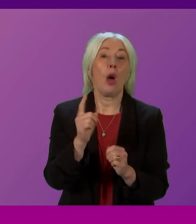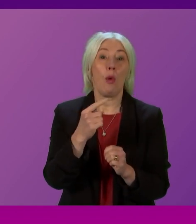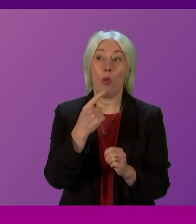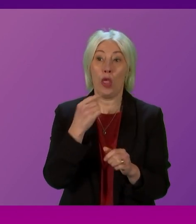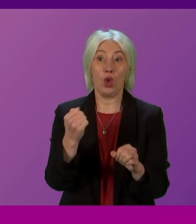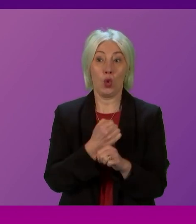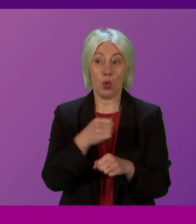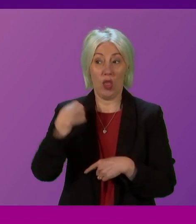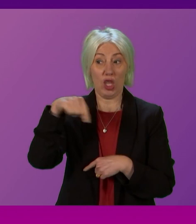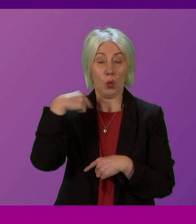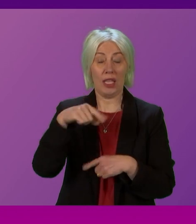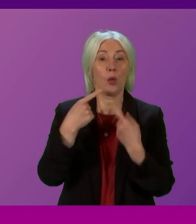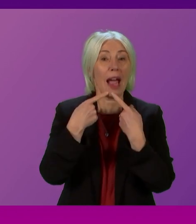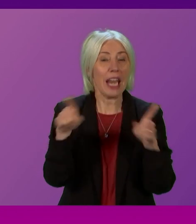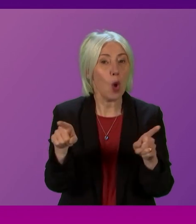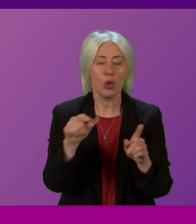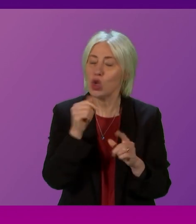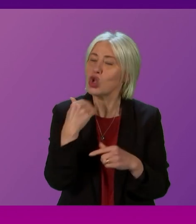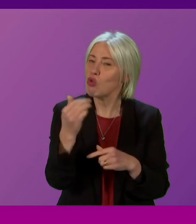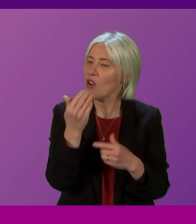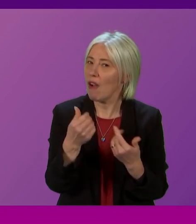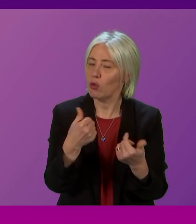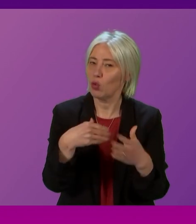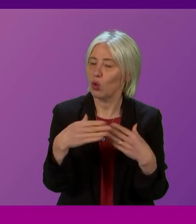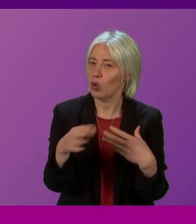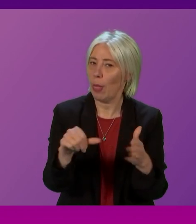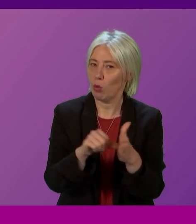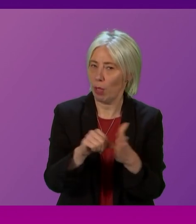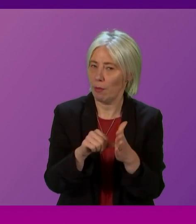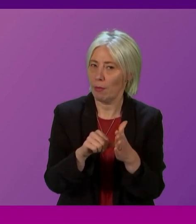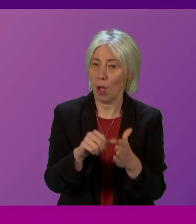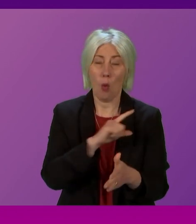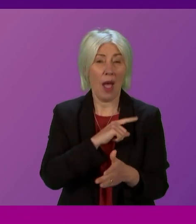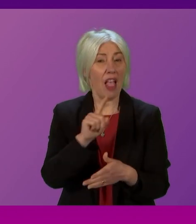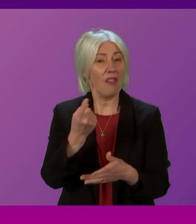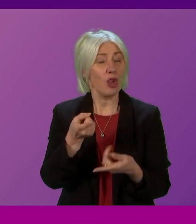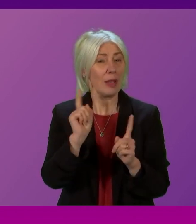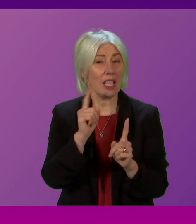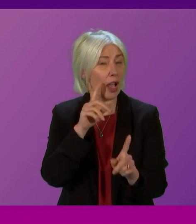problem, so why can the First Minister not see that her sticking-plaster approach is not working?